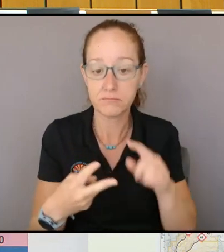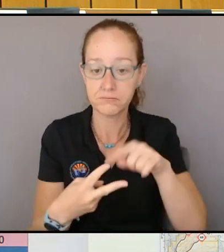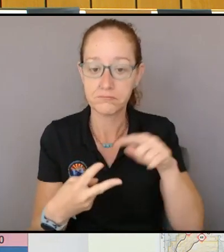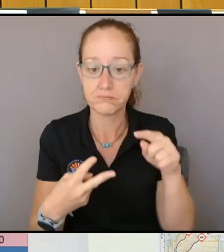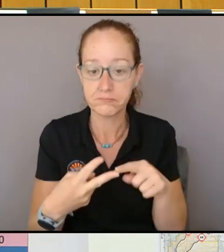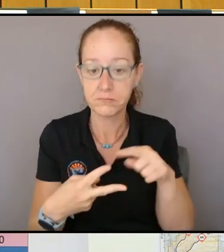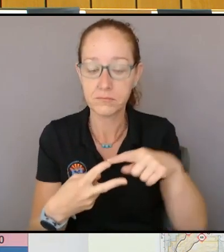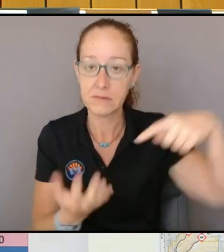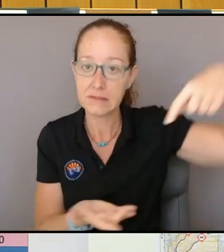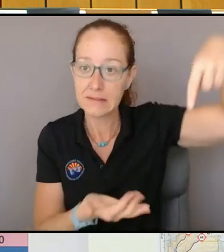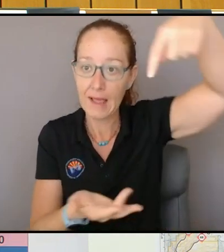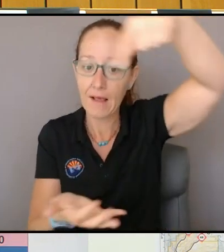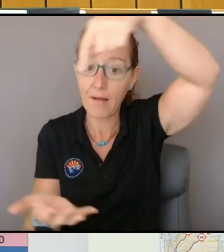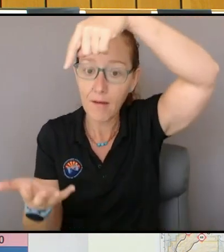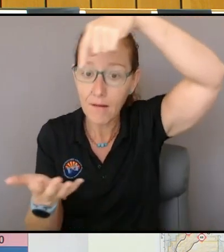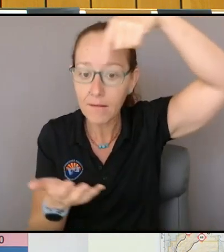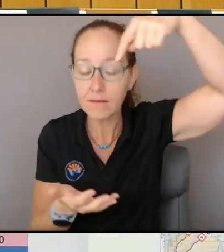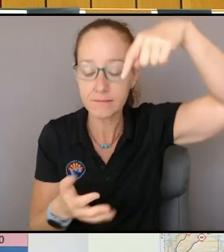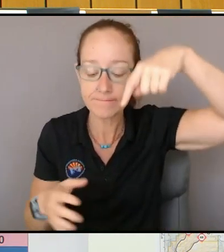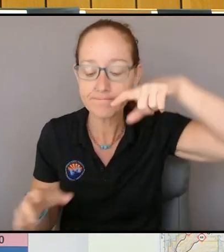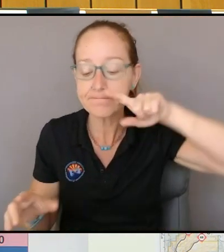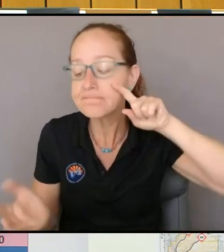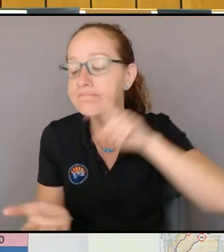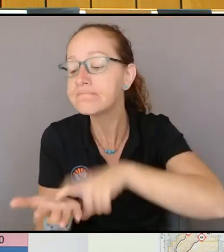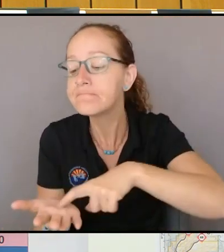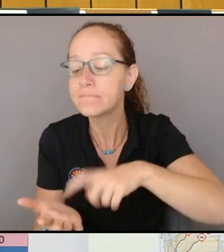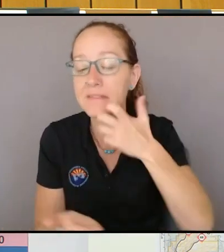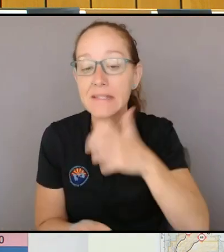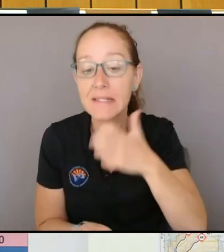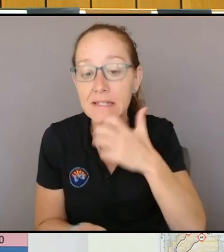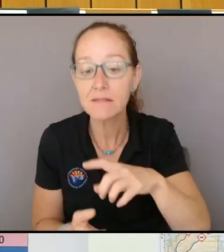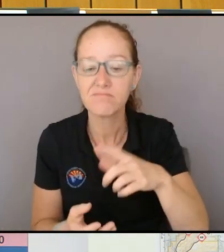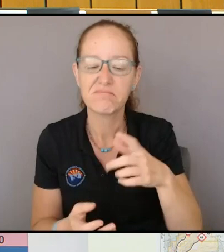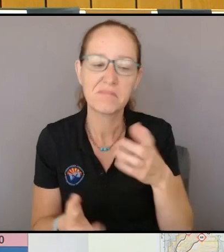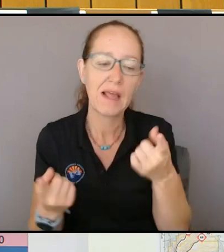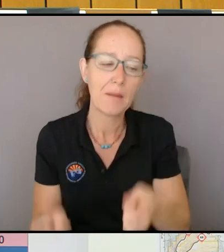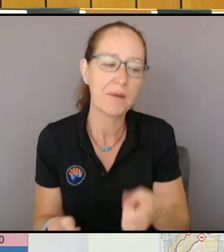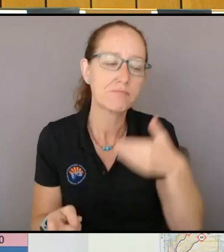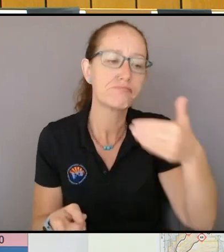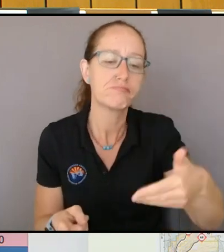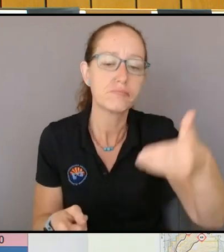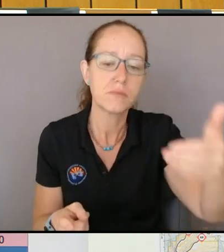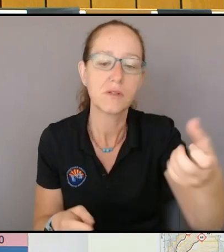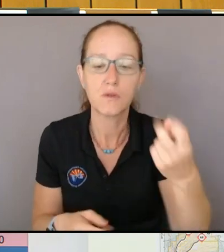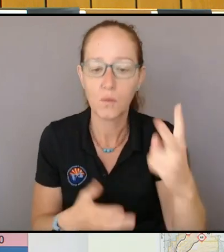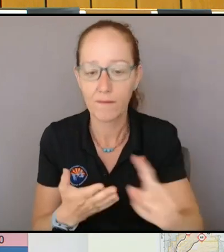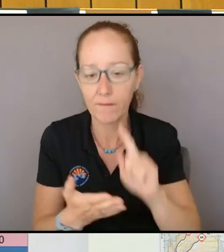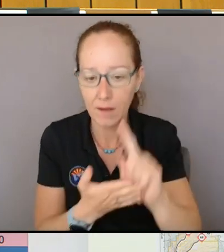have a different aircraft that yesterday we were able to use even in the higher winds that shut down some of